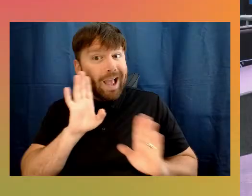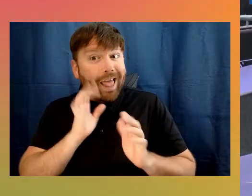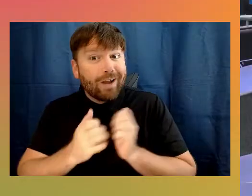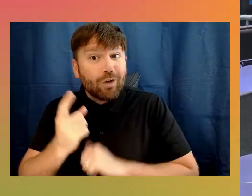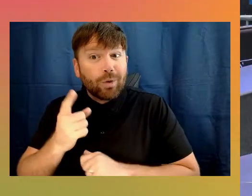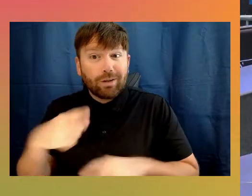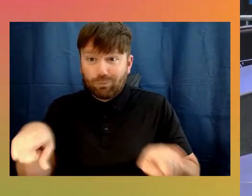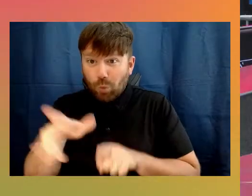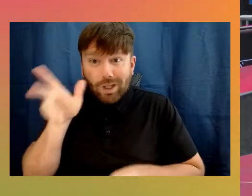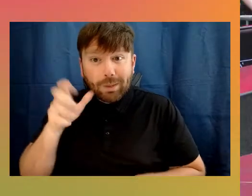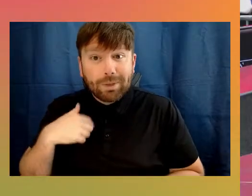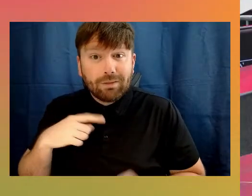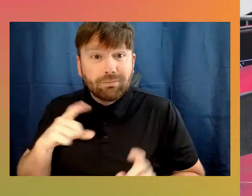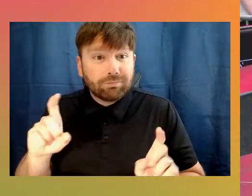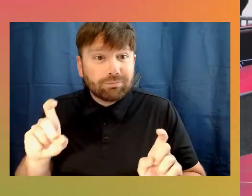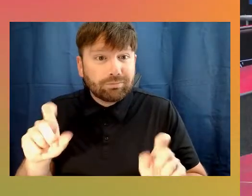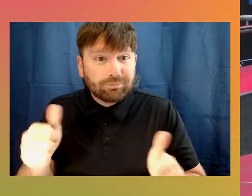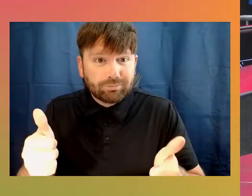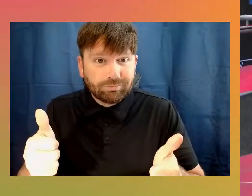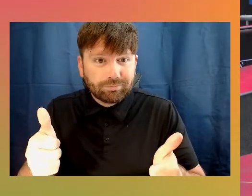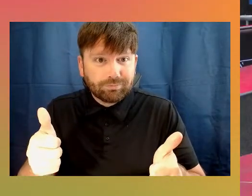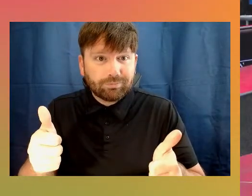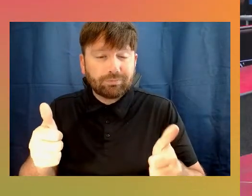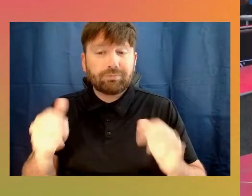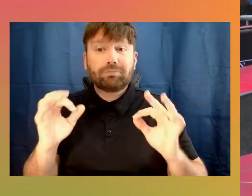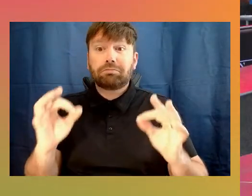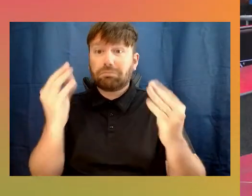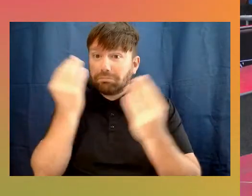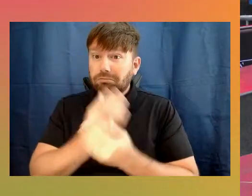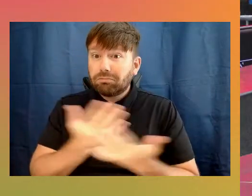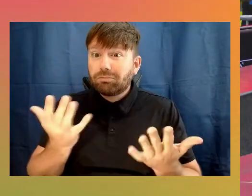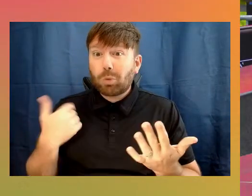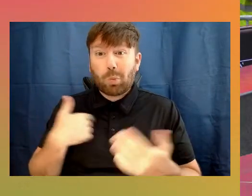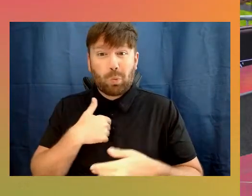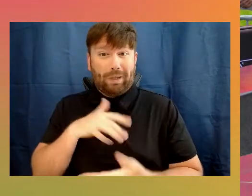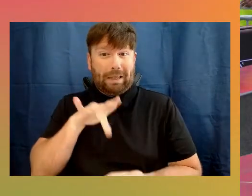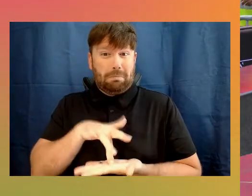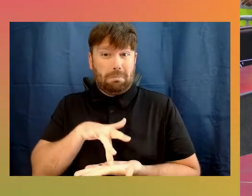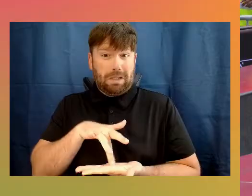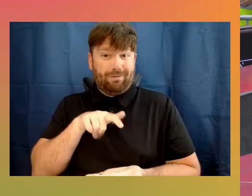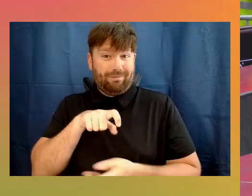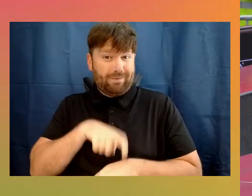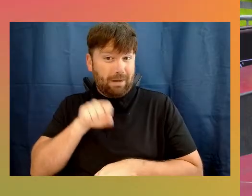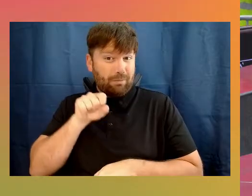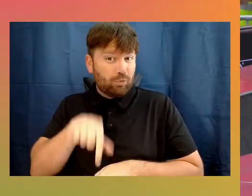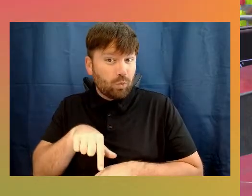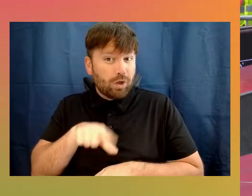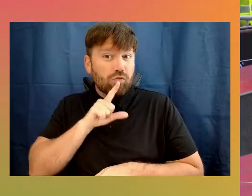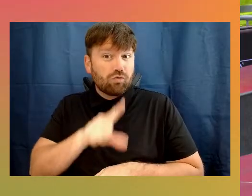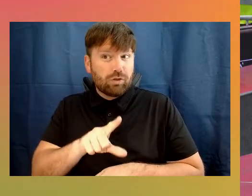SHAYLA QUINN. HI YOU GUYS. HELLO. CAN YOU GUYS ALL HEAR ME?